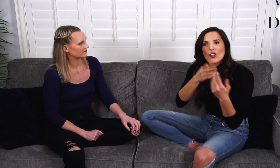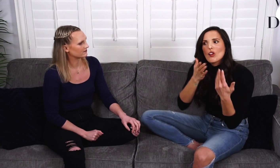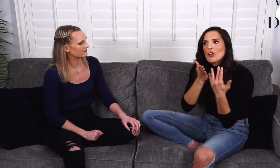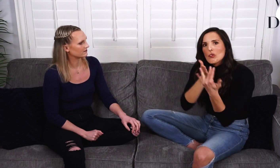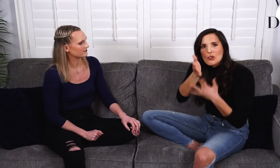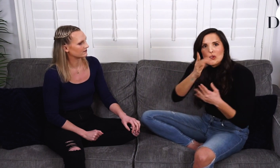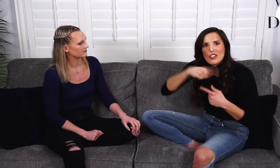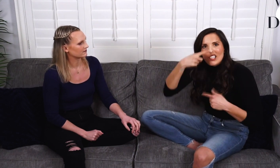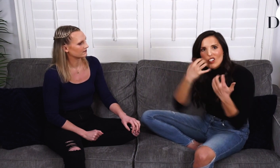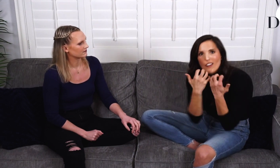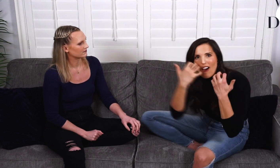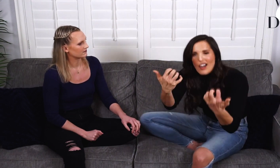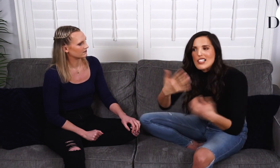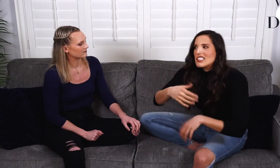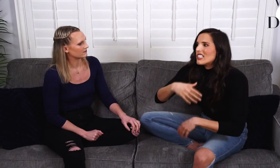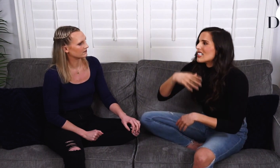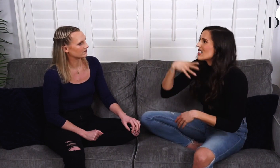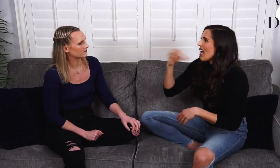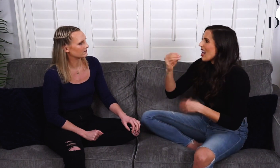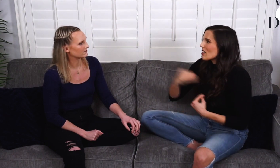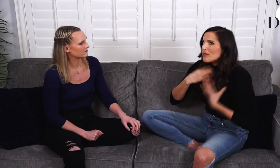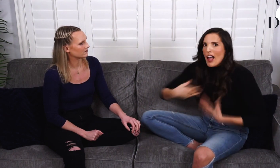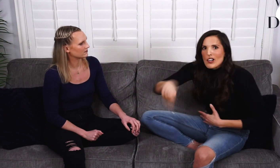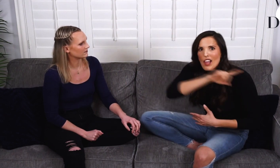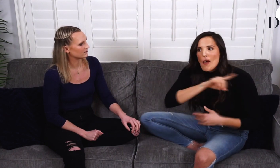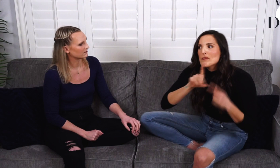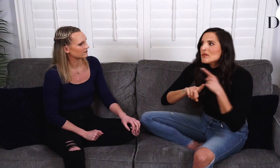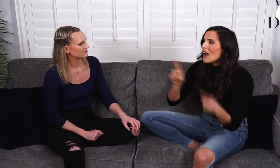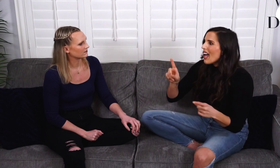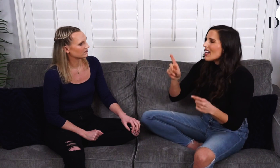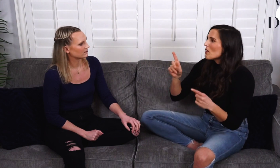to our hearing audience and Inspire them, but